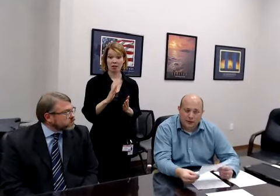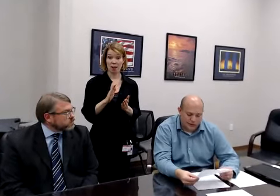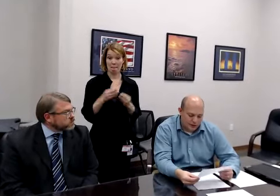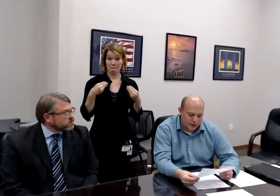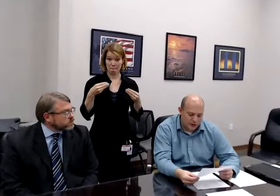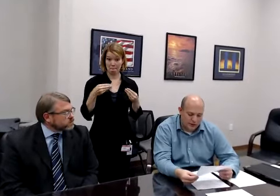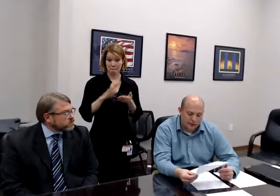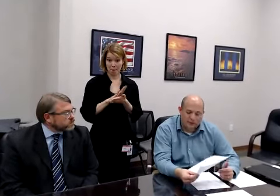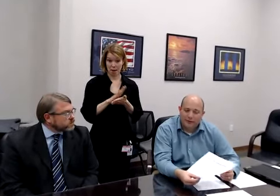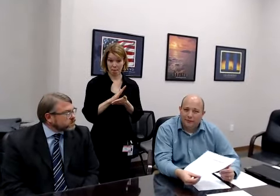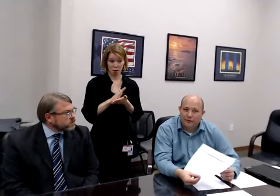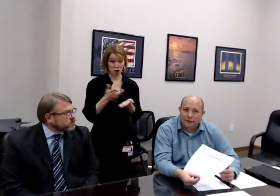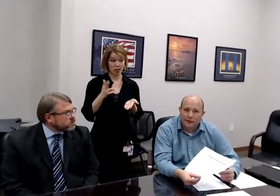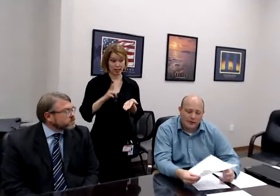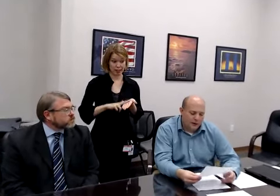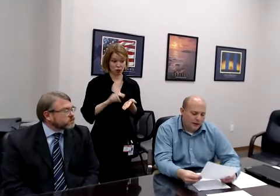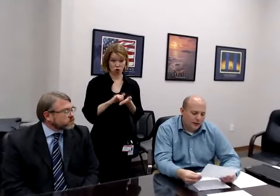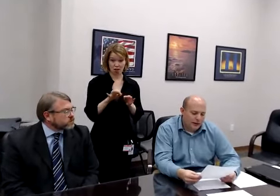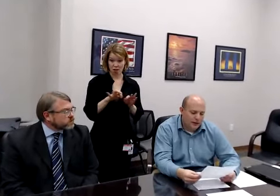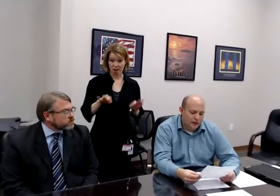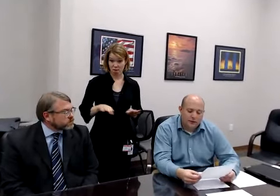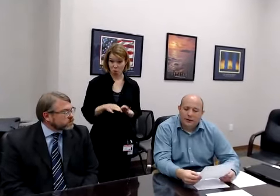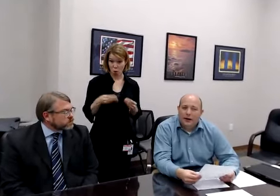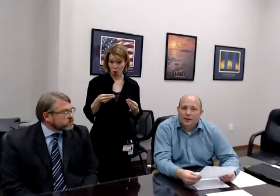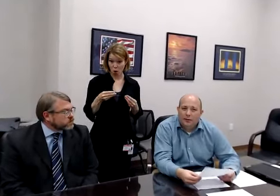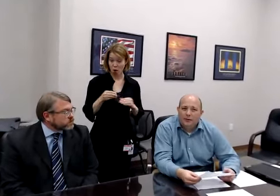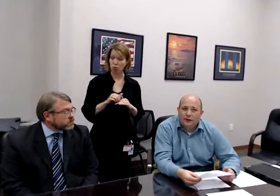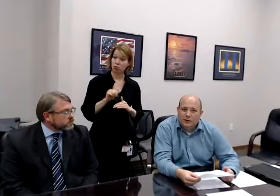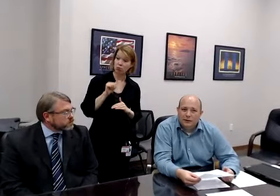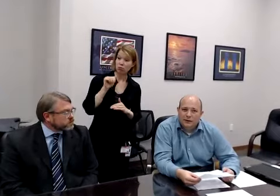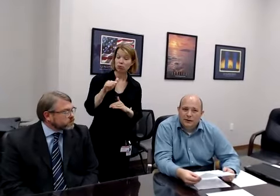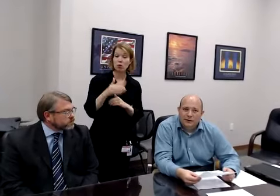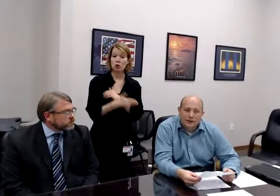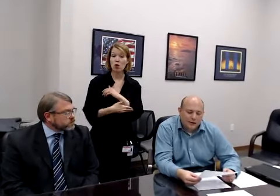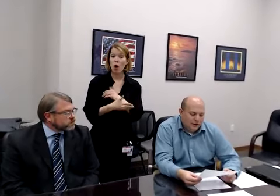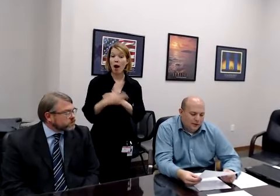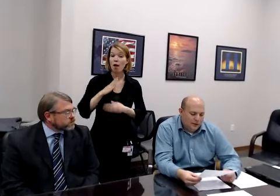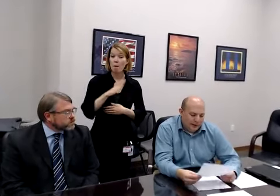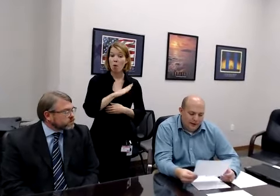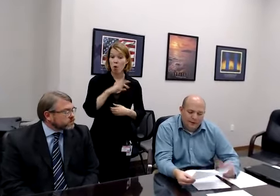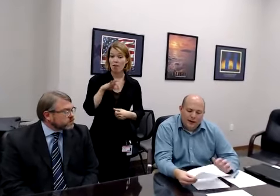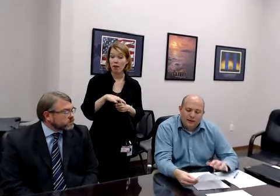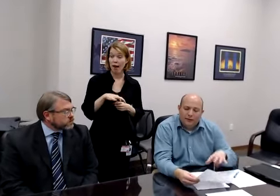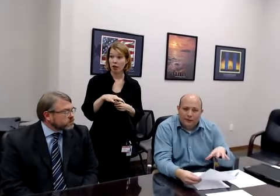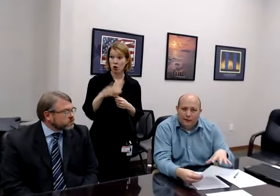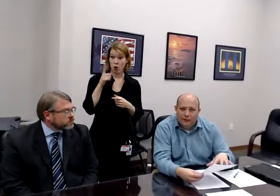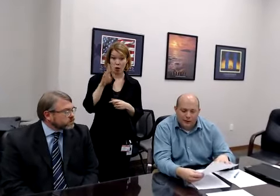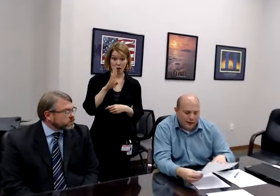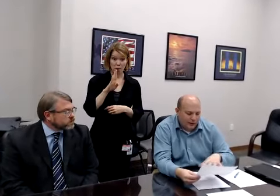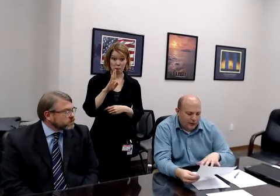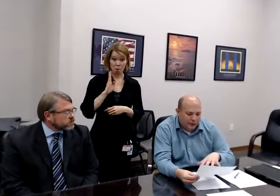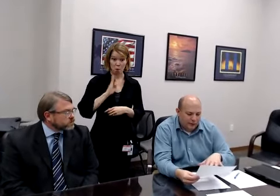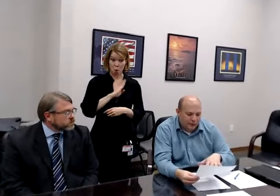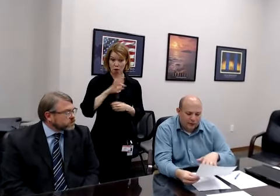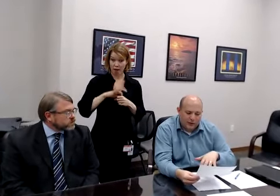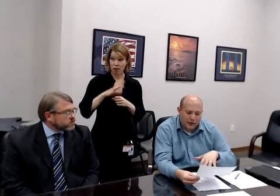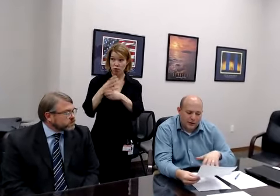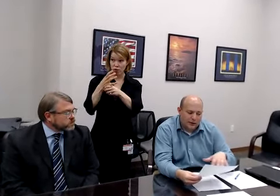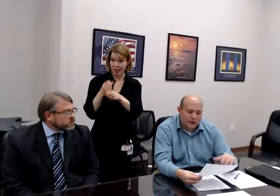with signature of that form to your County Board of Elections. When they get that, they will verify all of your information on here.